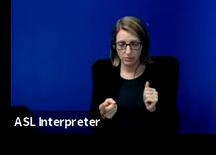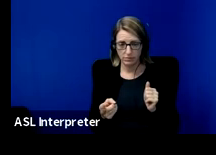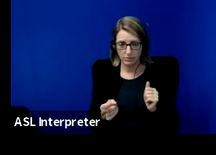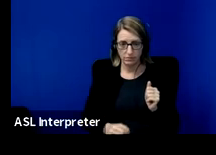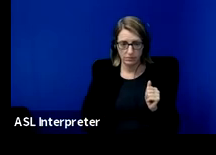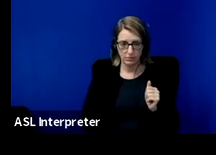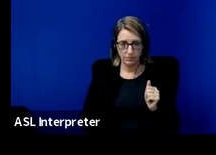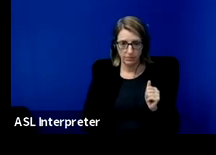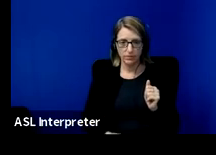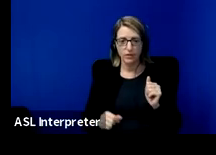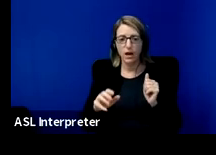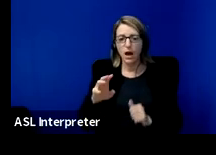ESD 112-- Kristina Wambold: And I've changed a few things for you.